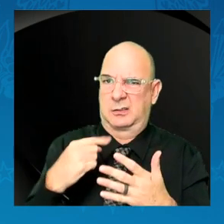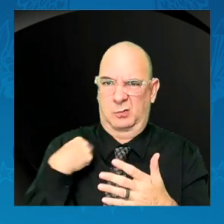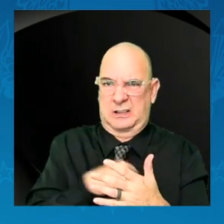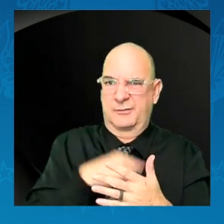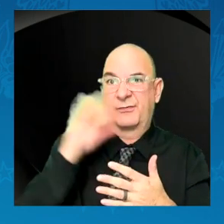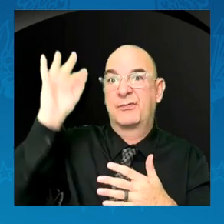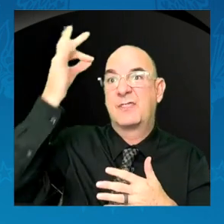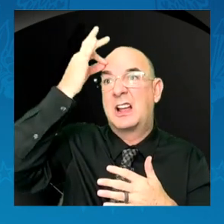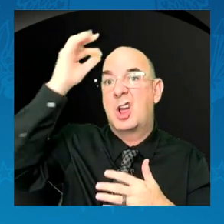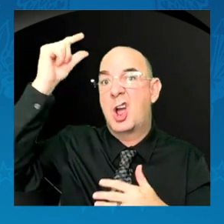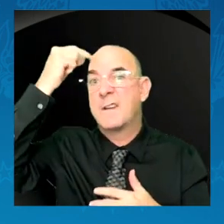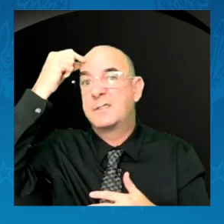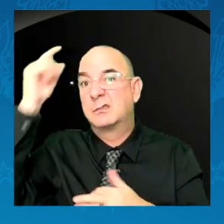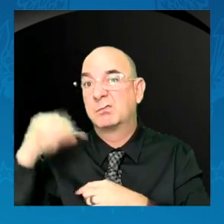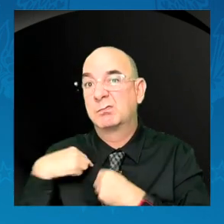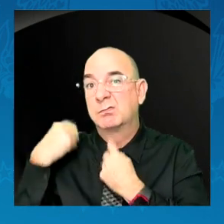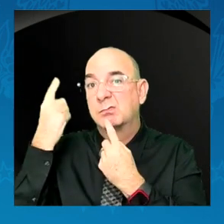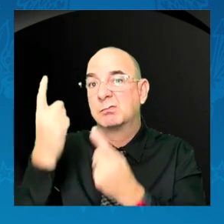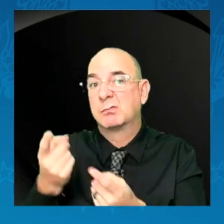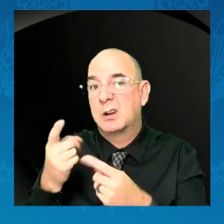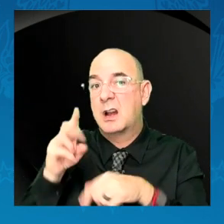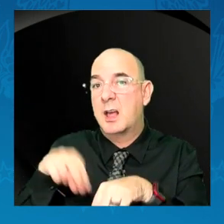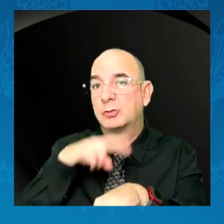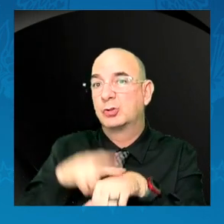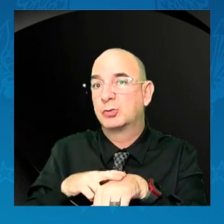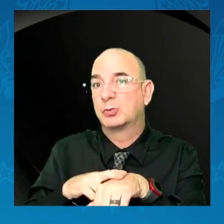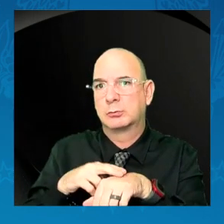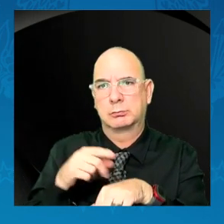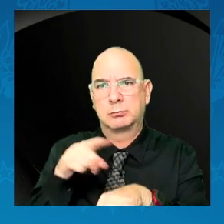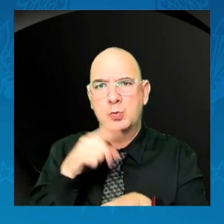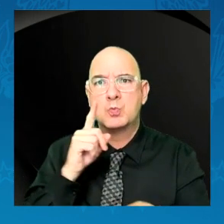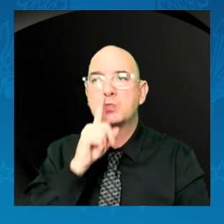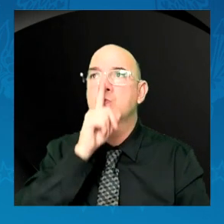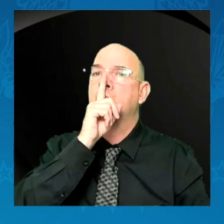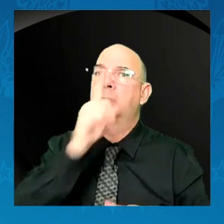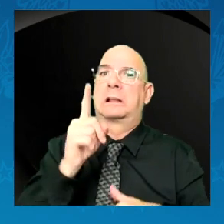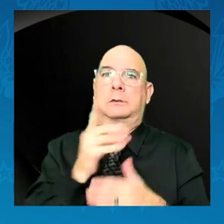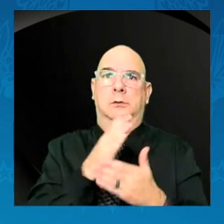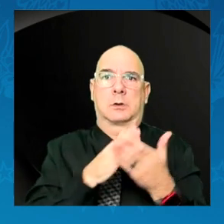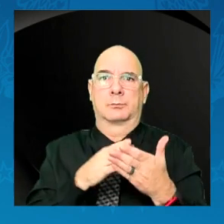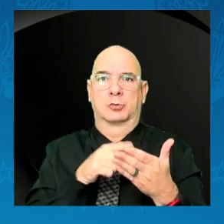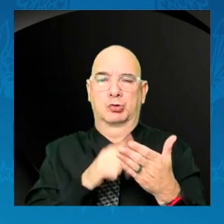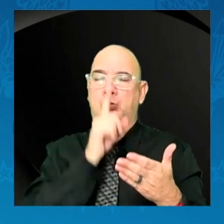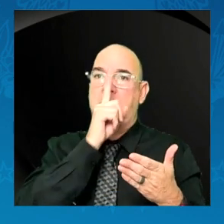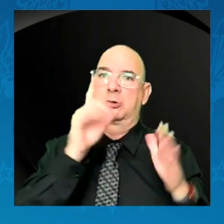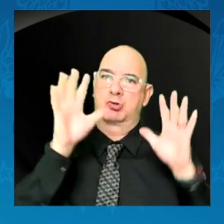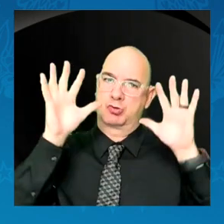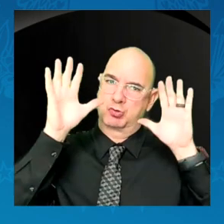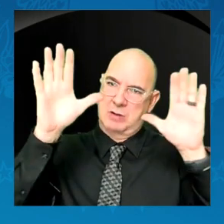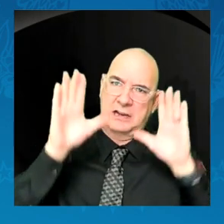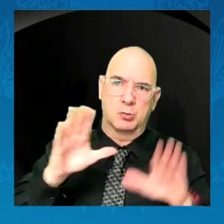Our national labs really are part of the real incredible work and innovation that we have produced as a nation.